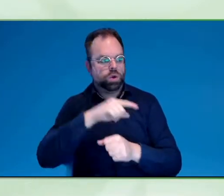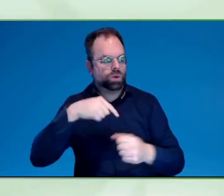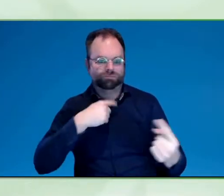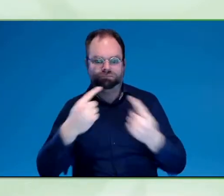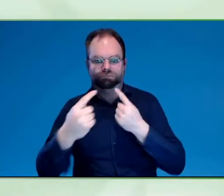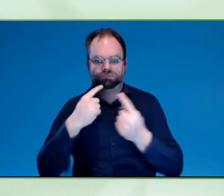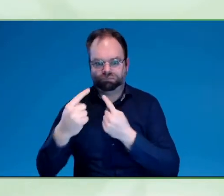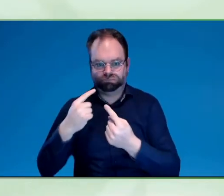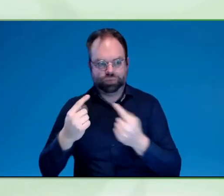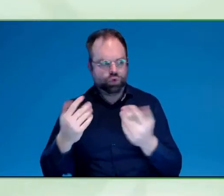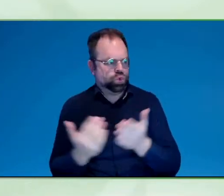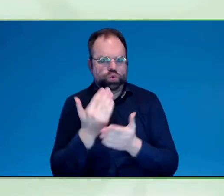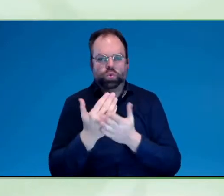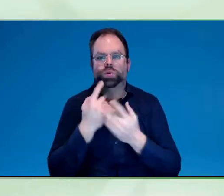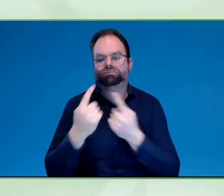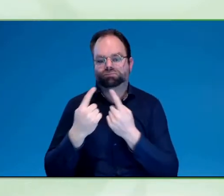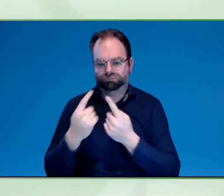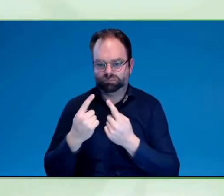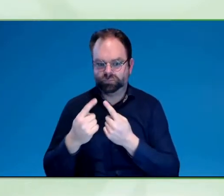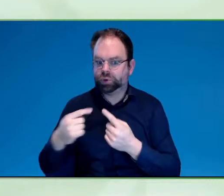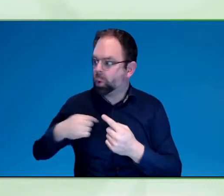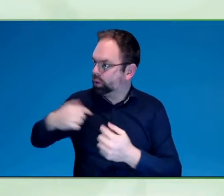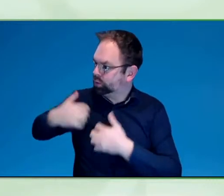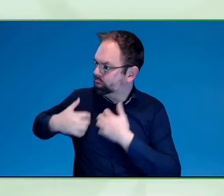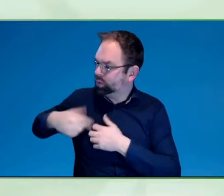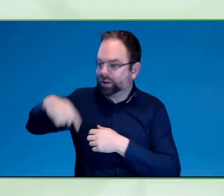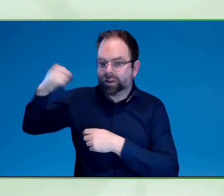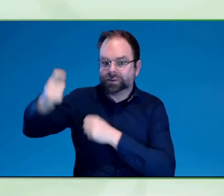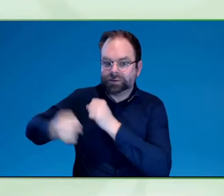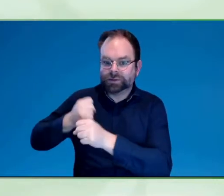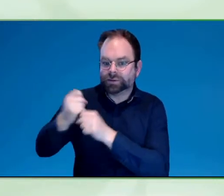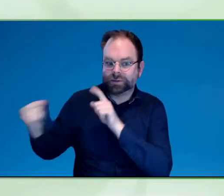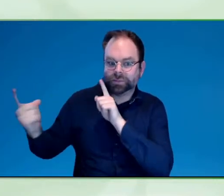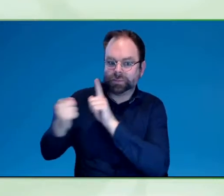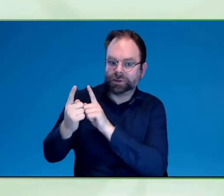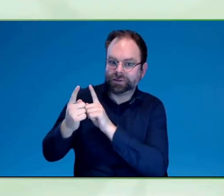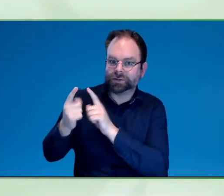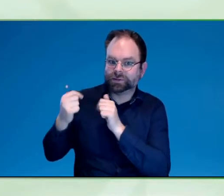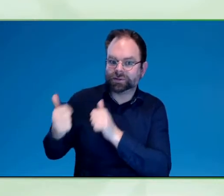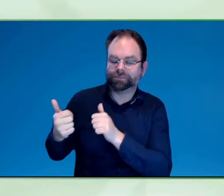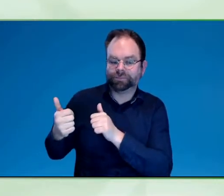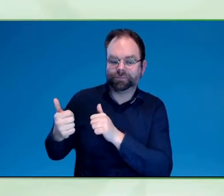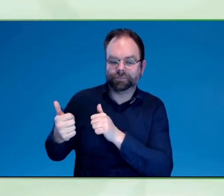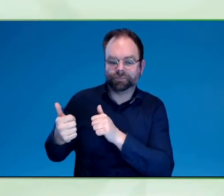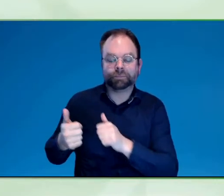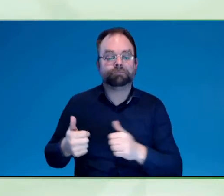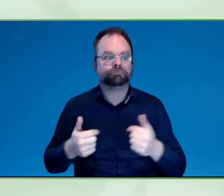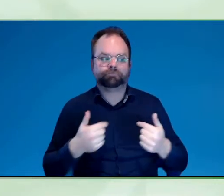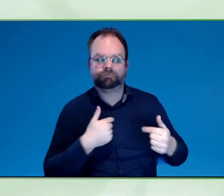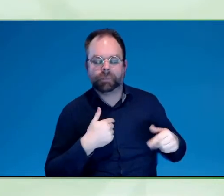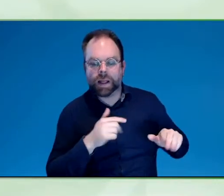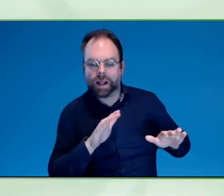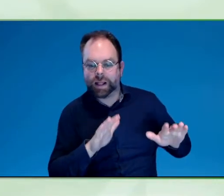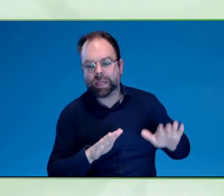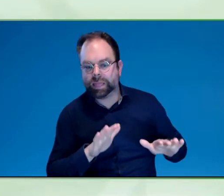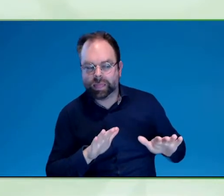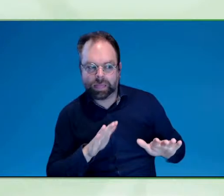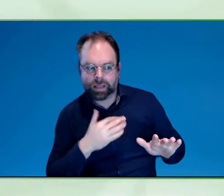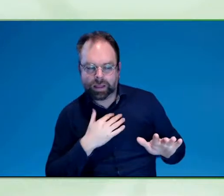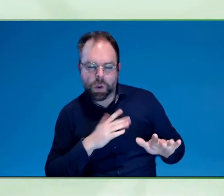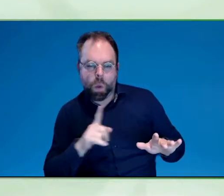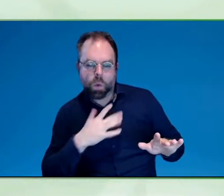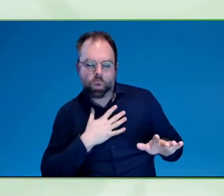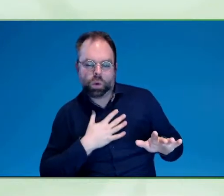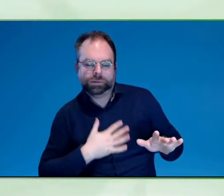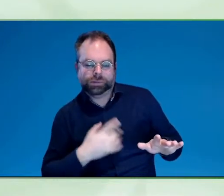don't hesitate to reach out.